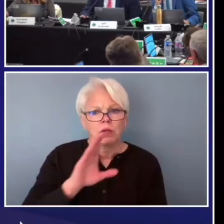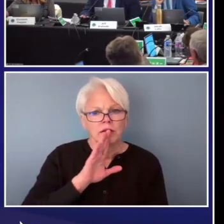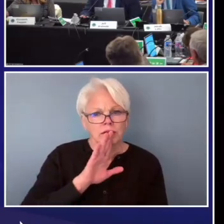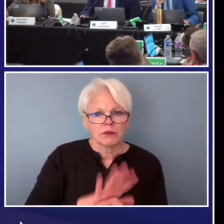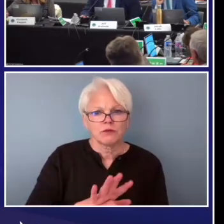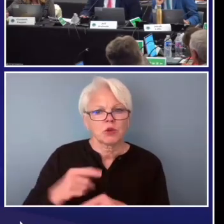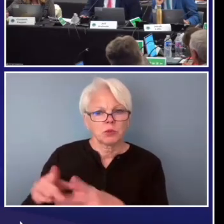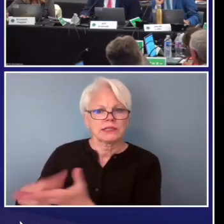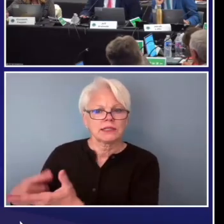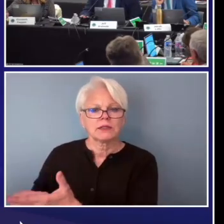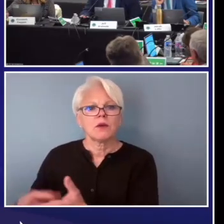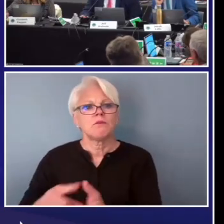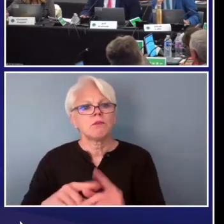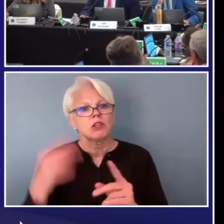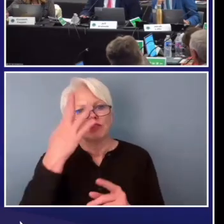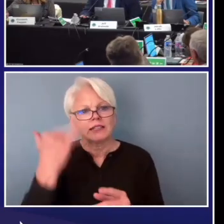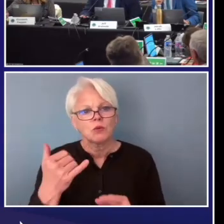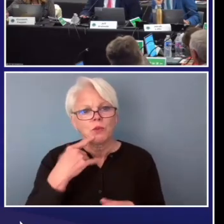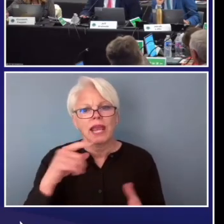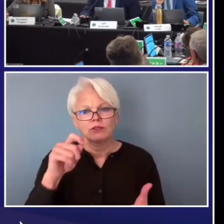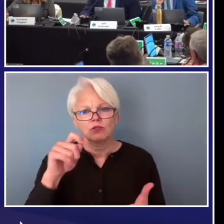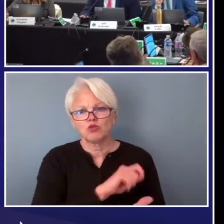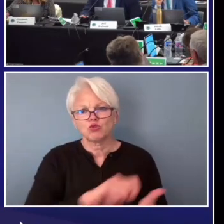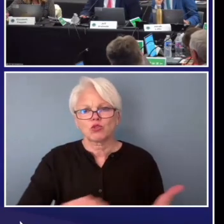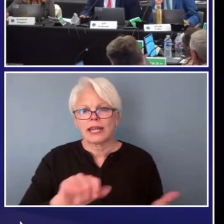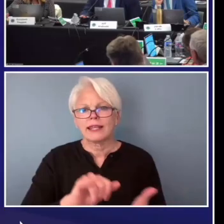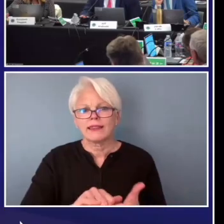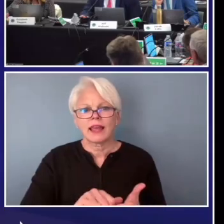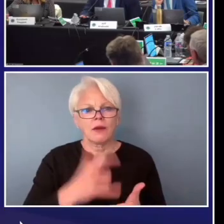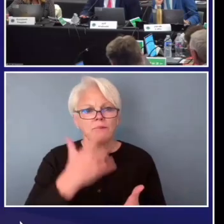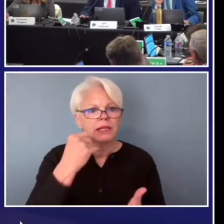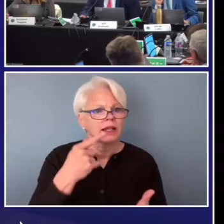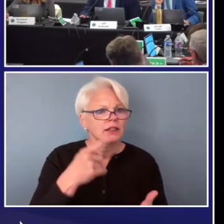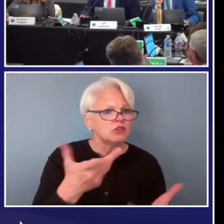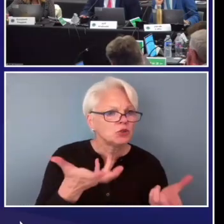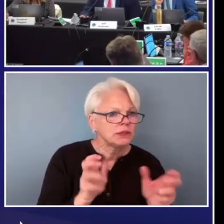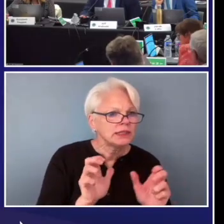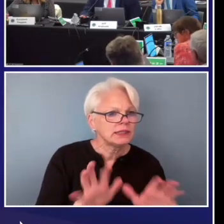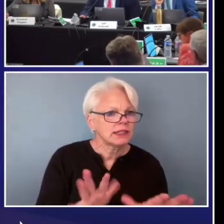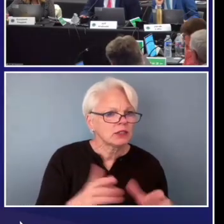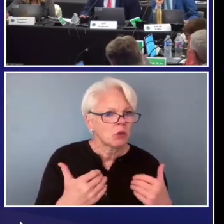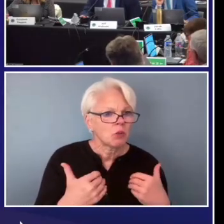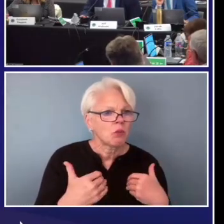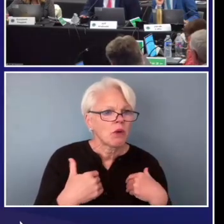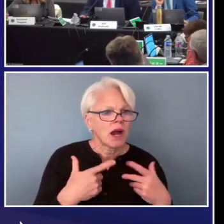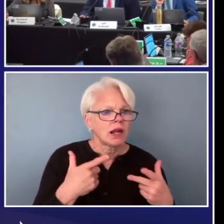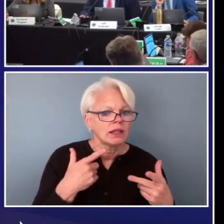reason why we had to strike that is because you didn't want to have them lose in both instances, right?